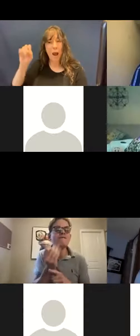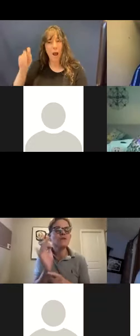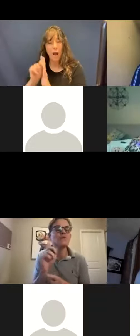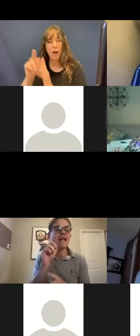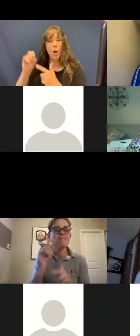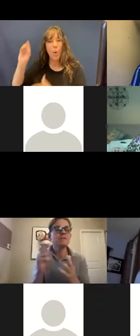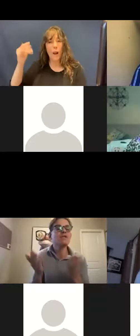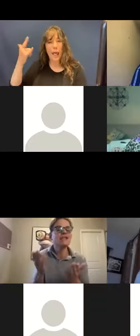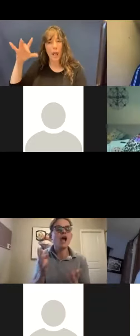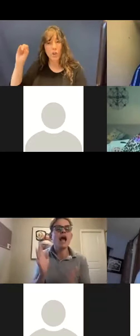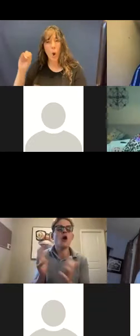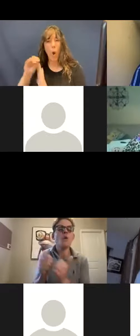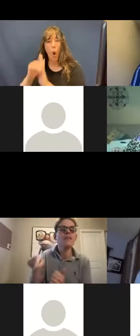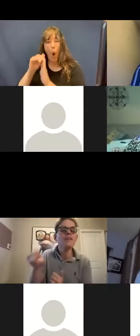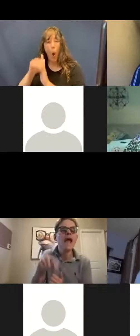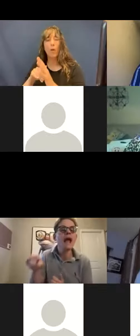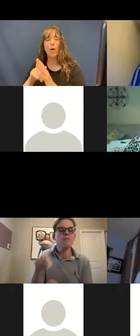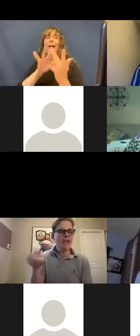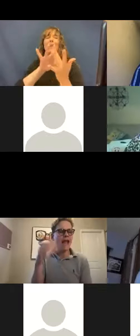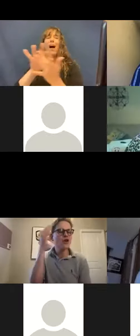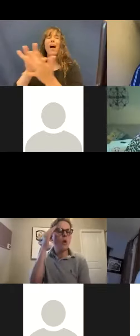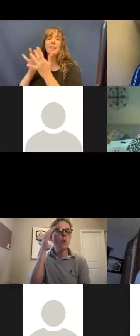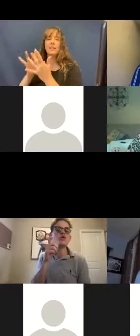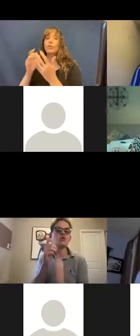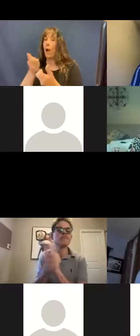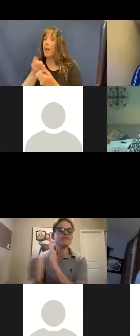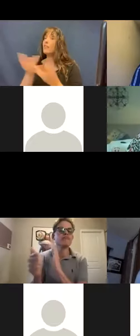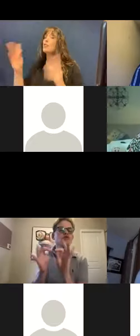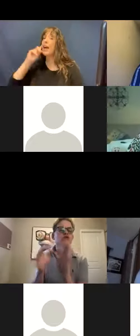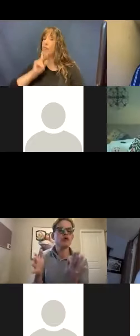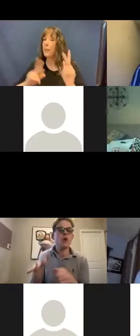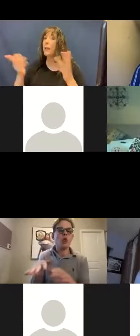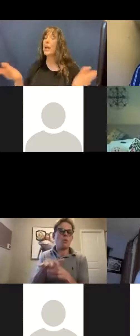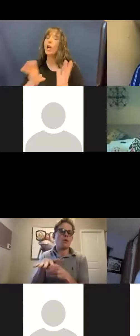I contacted quite a few Deaf people here. I chatted with them, wanted to know who they